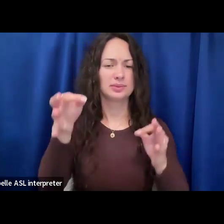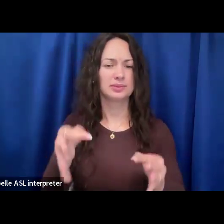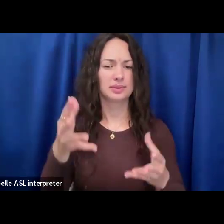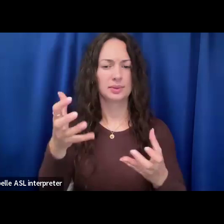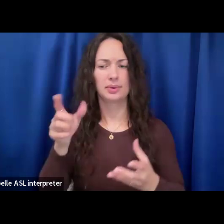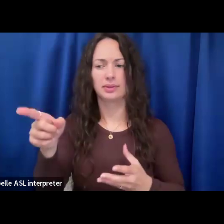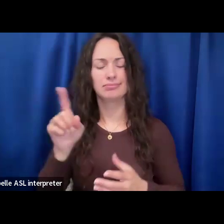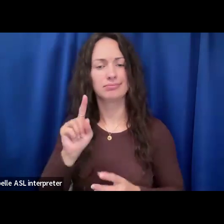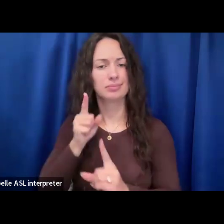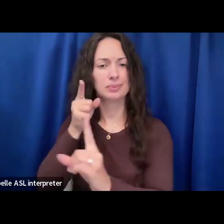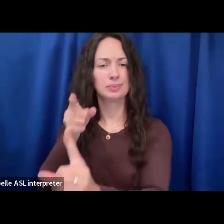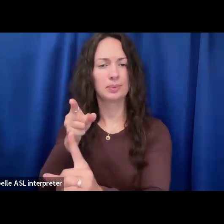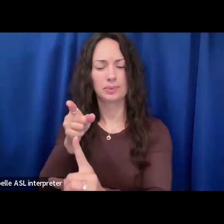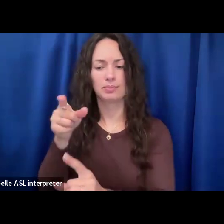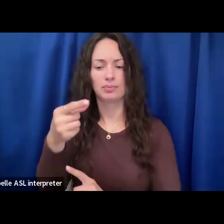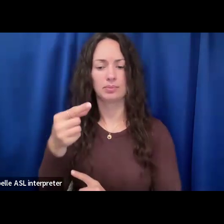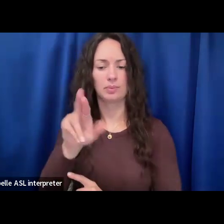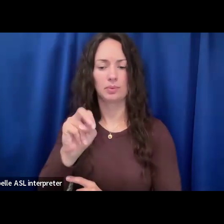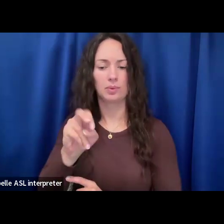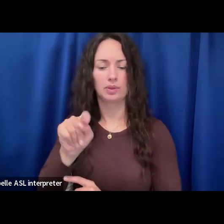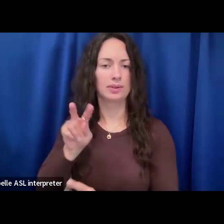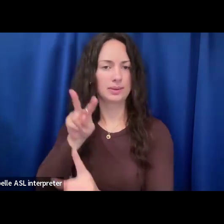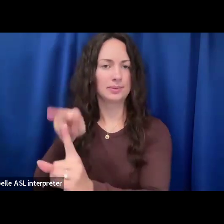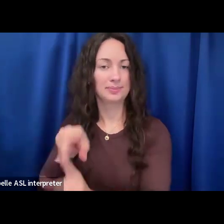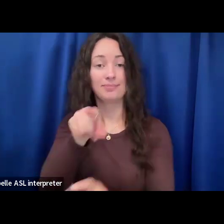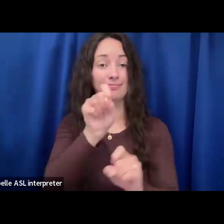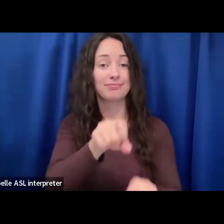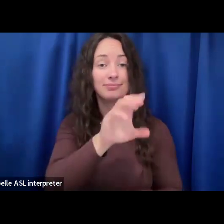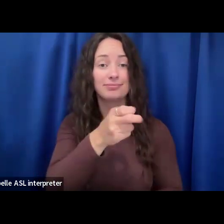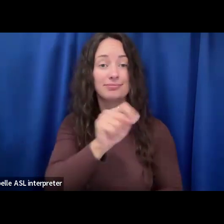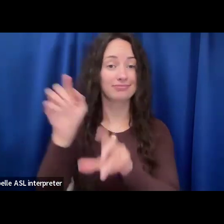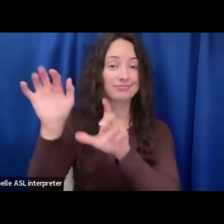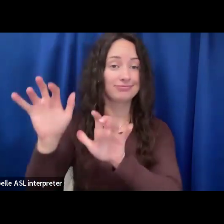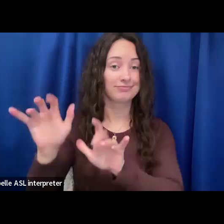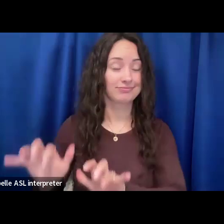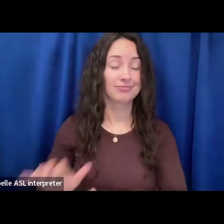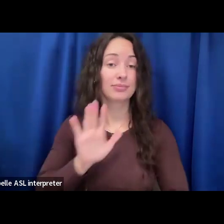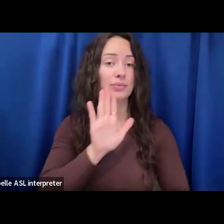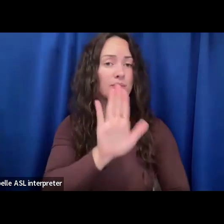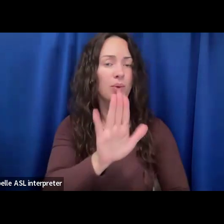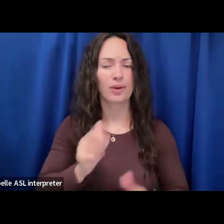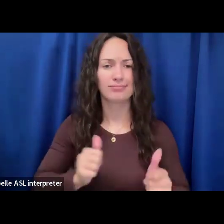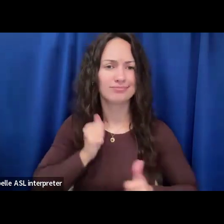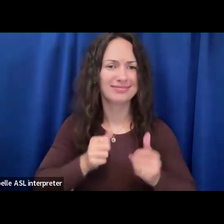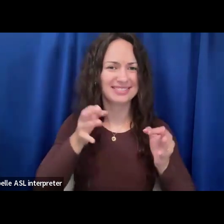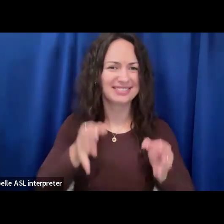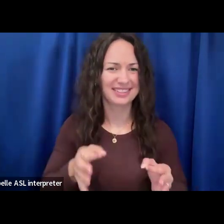Feel free to share in the chat about what was your inspiration so we can